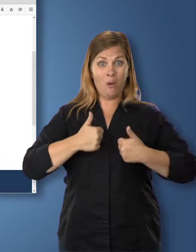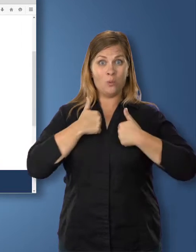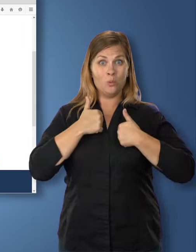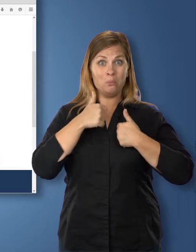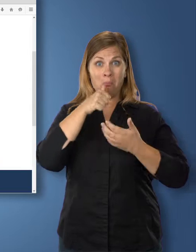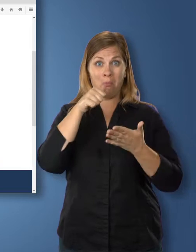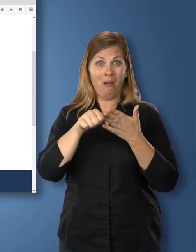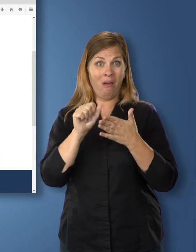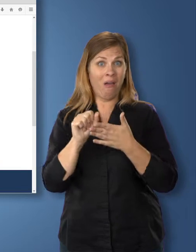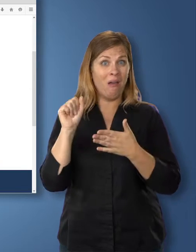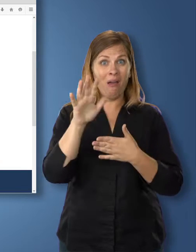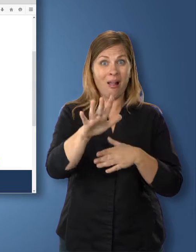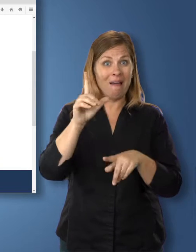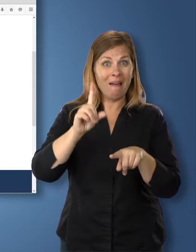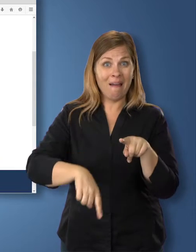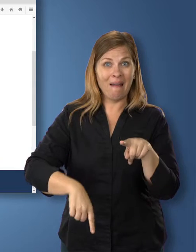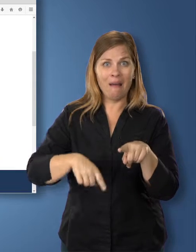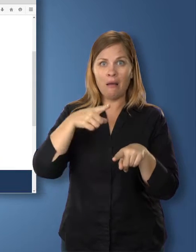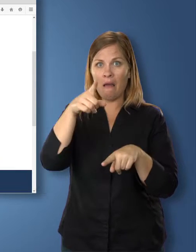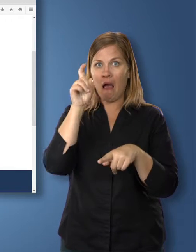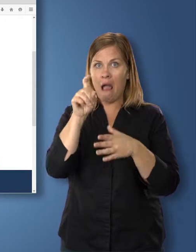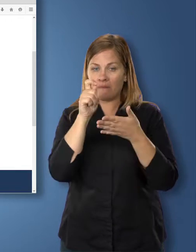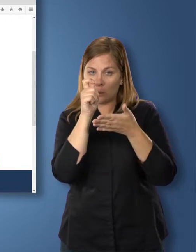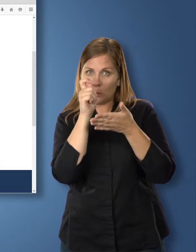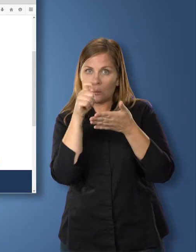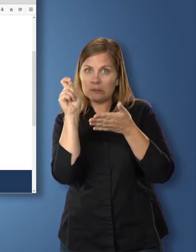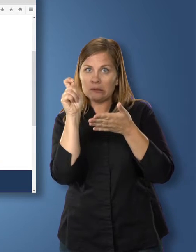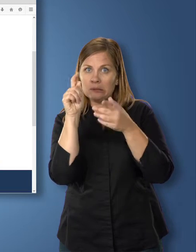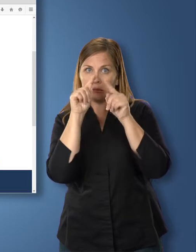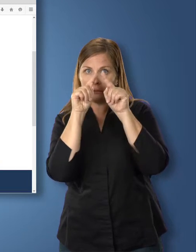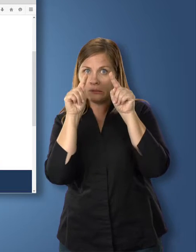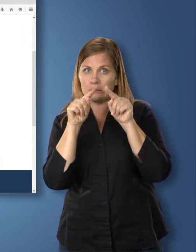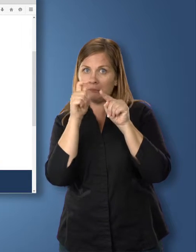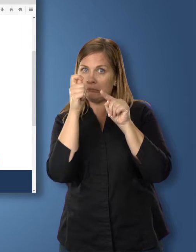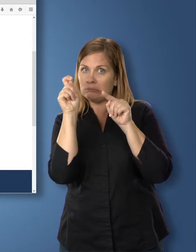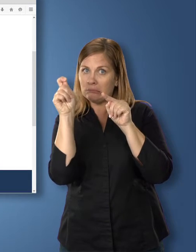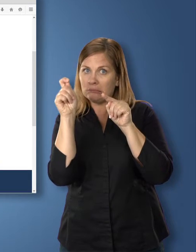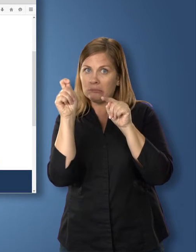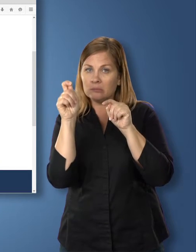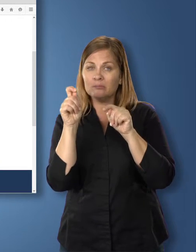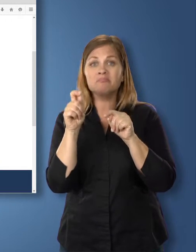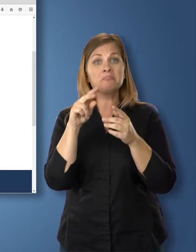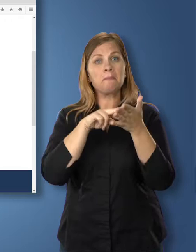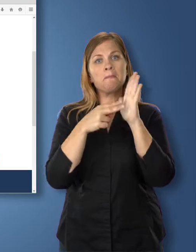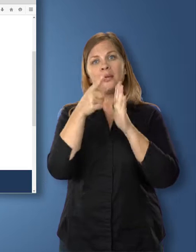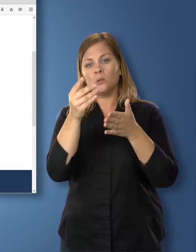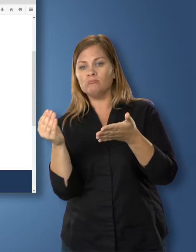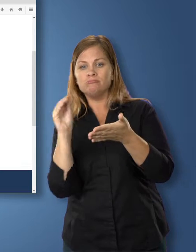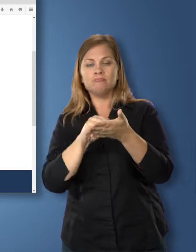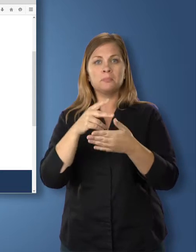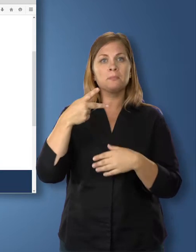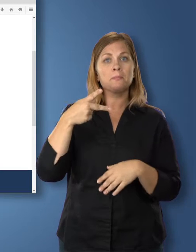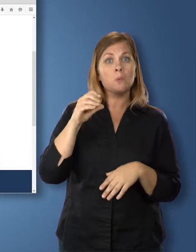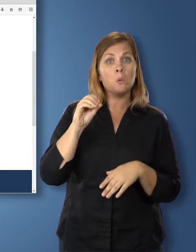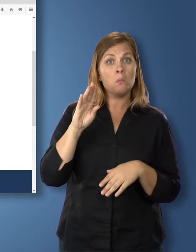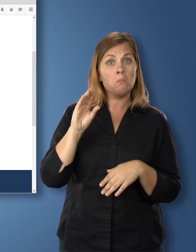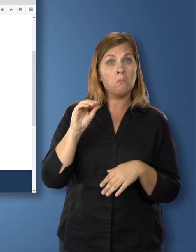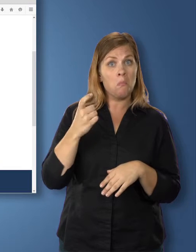Check this box only if the post office does not offer delivery service to your door - not if the post office offers the service,